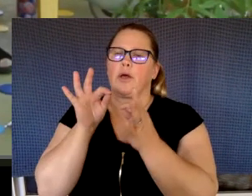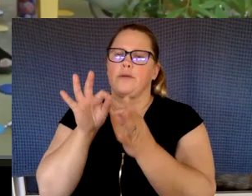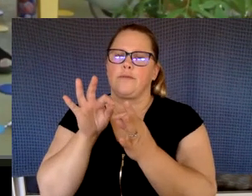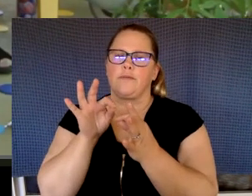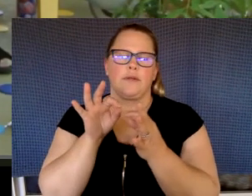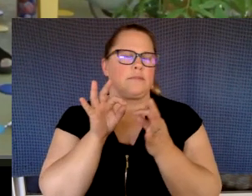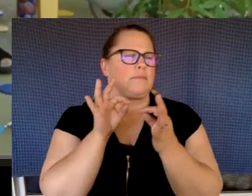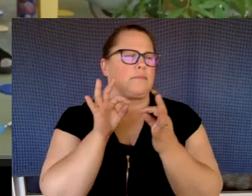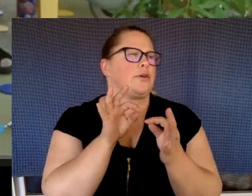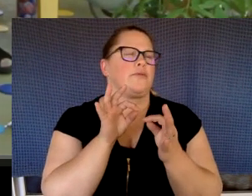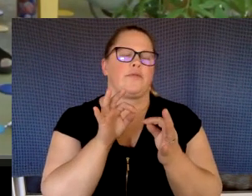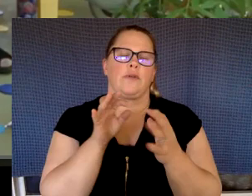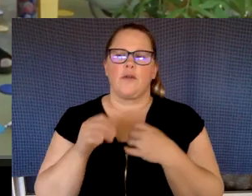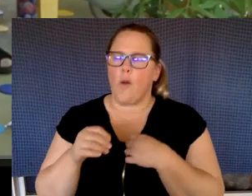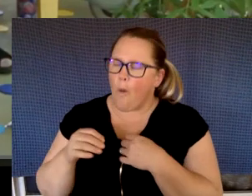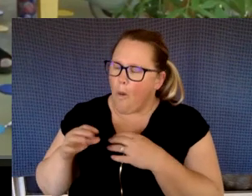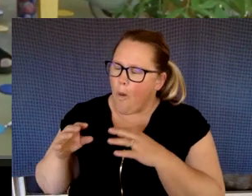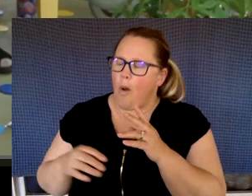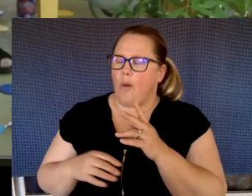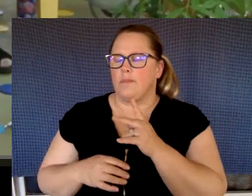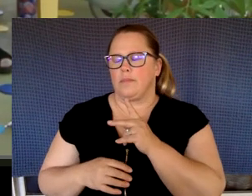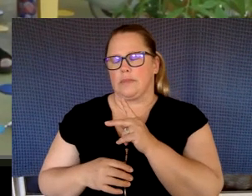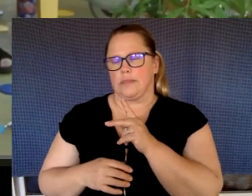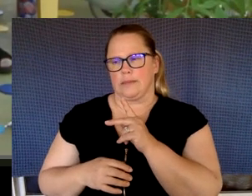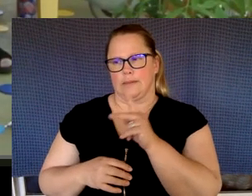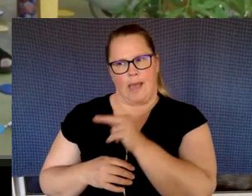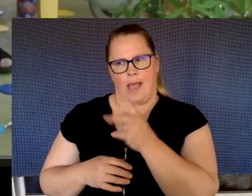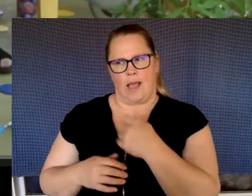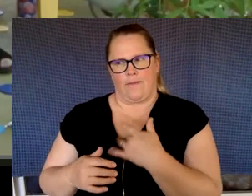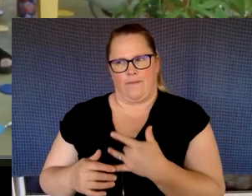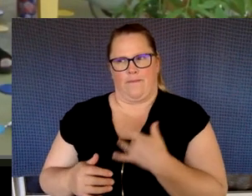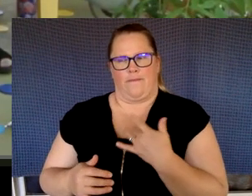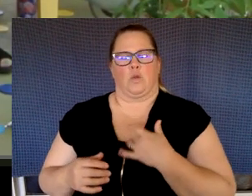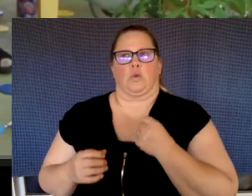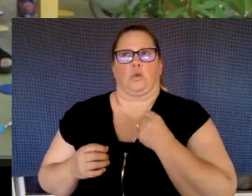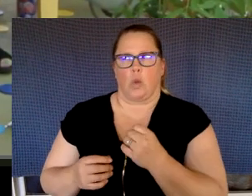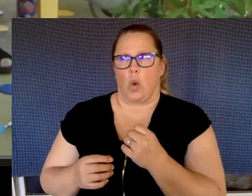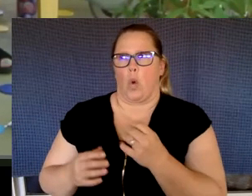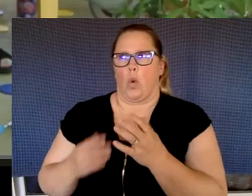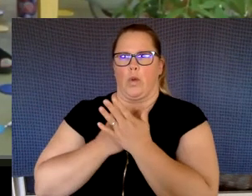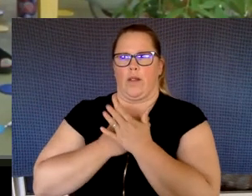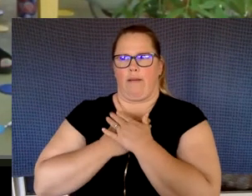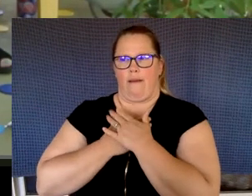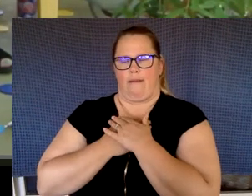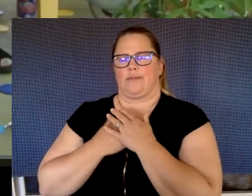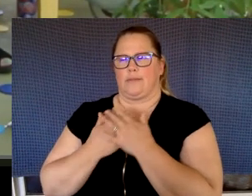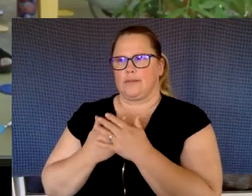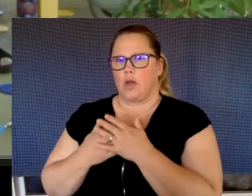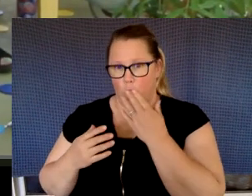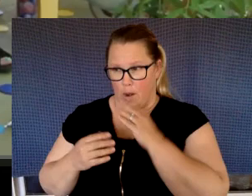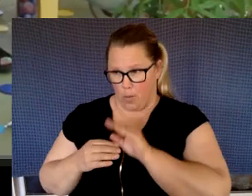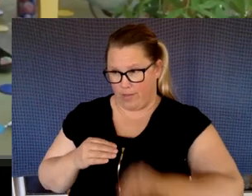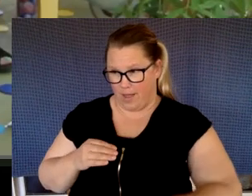Perfect. Oh Mrs. Kane! I feel so much more relaxed. Thank you. Do you want to put that little pillow down here? Yes. Okay. We'll tuck